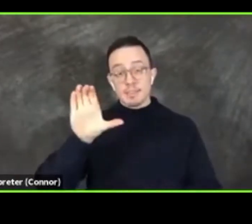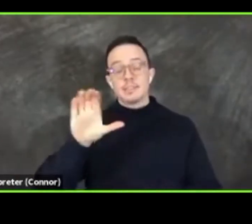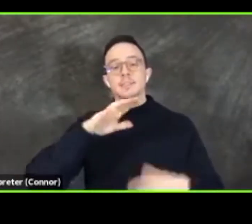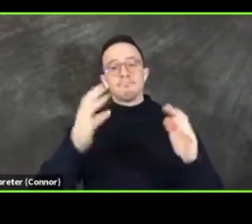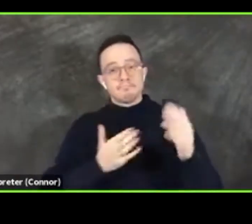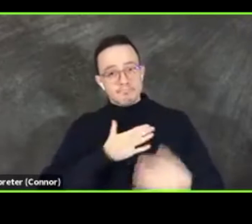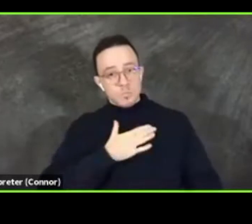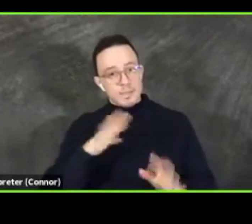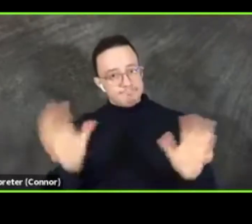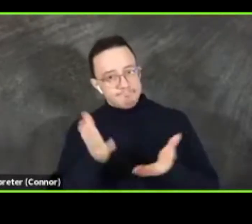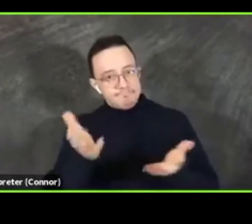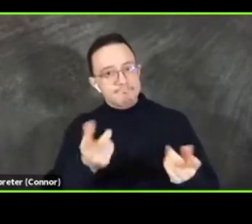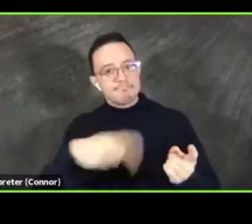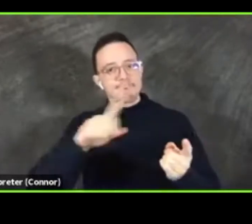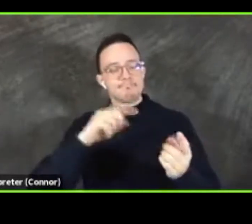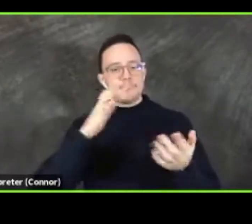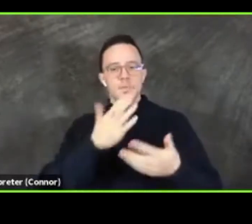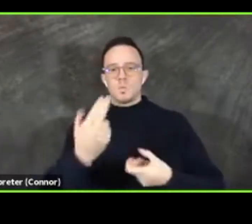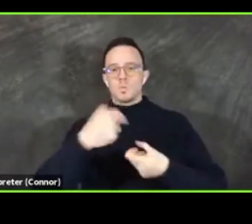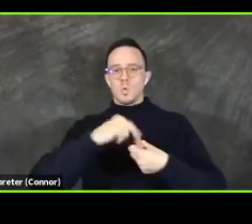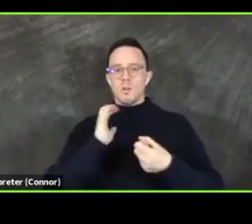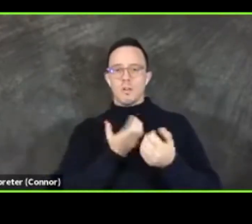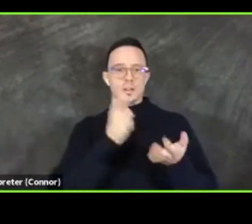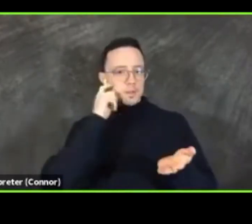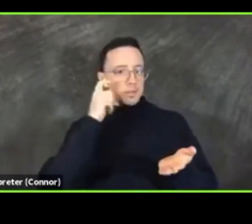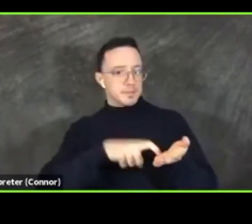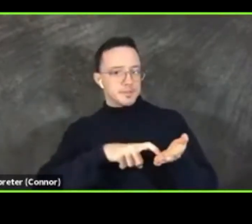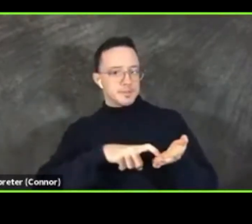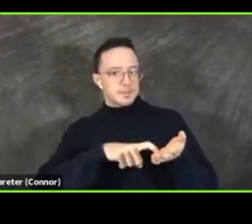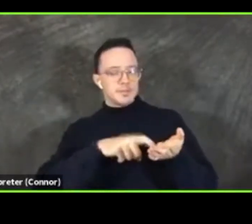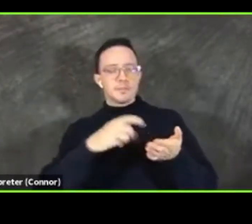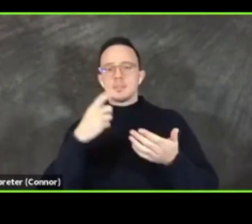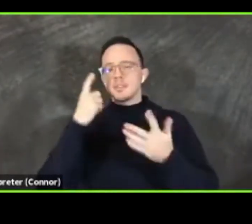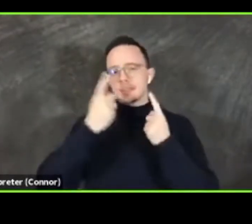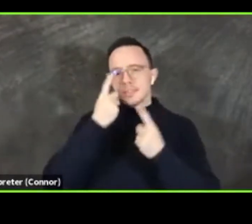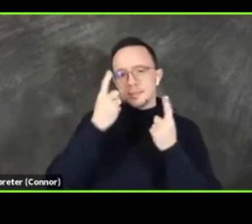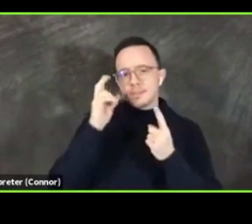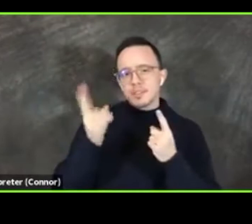BY CONSIDERITHE HISTORY OF THE LOCAL LAND YOU OCCUPY AND WHAT REPARATIONS YOU CAN BEGIN